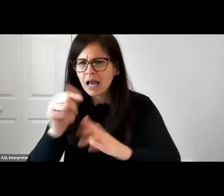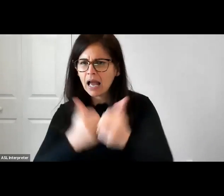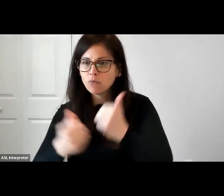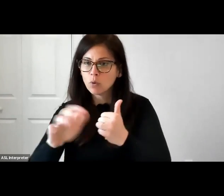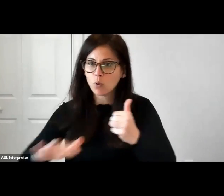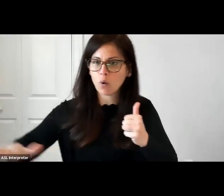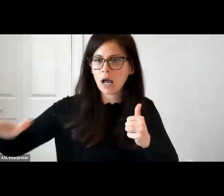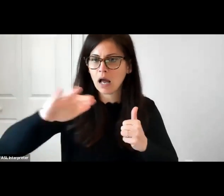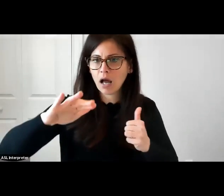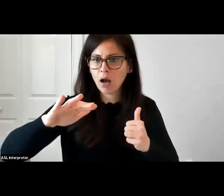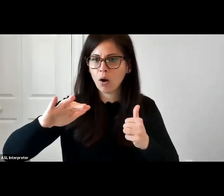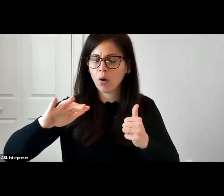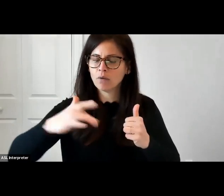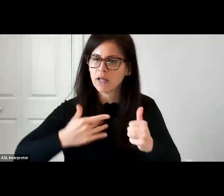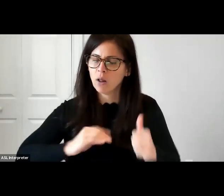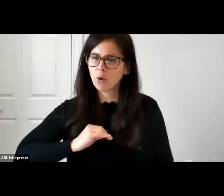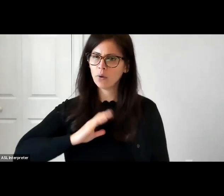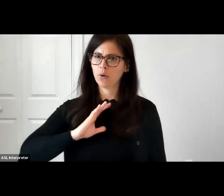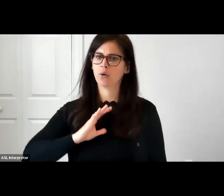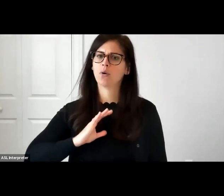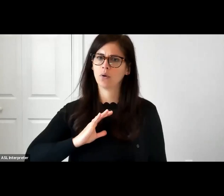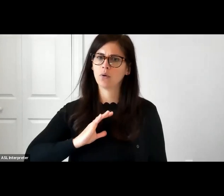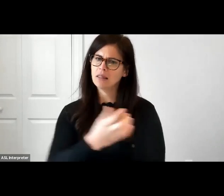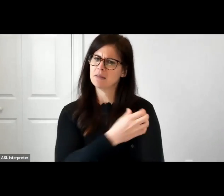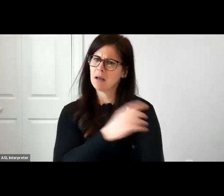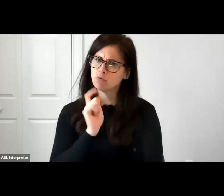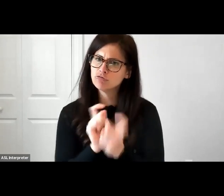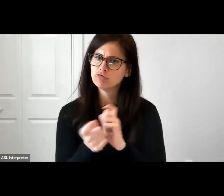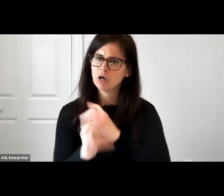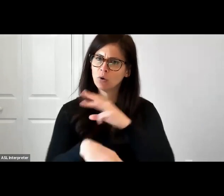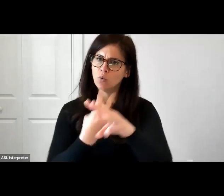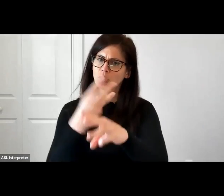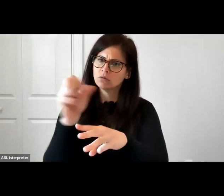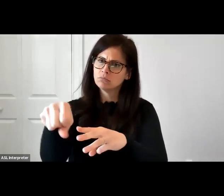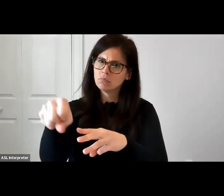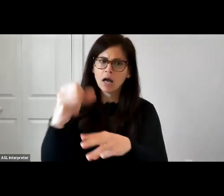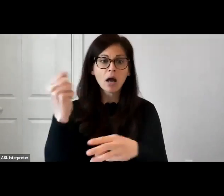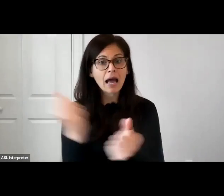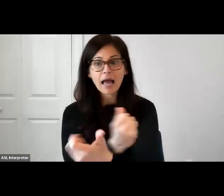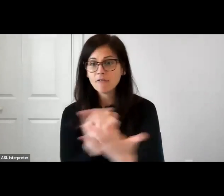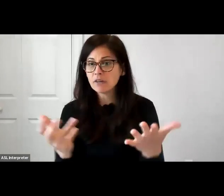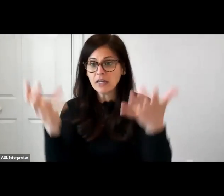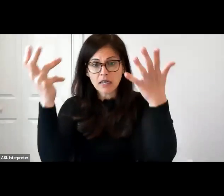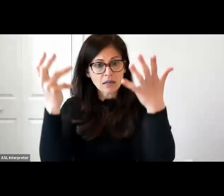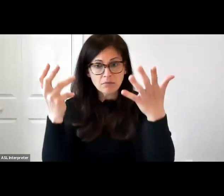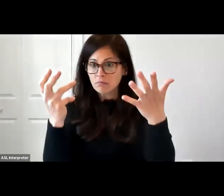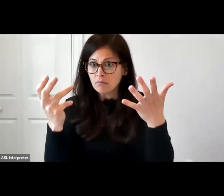to make a change and we have the power to change the world. And when all is said and done, we are all champions.